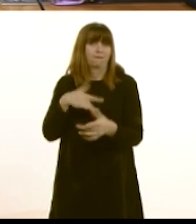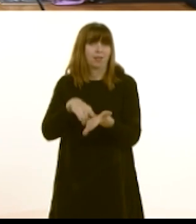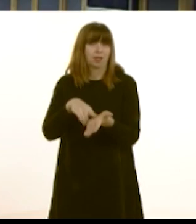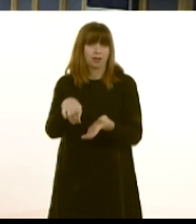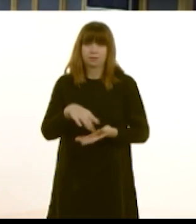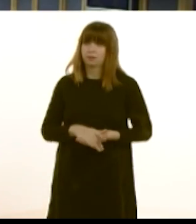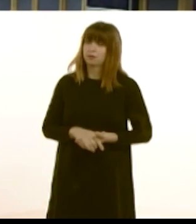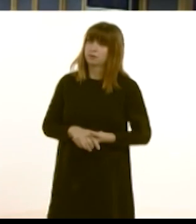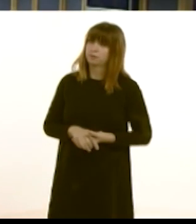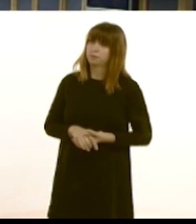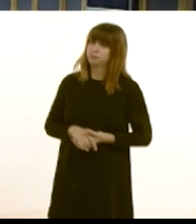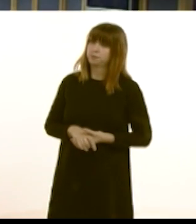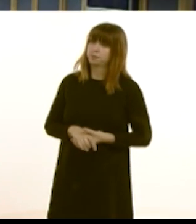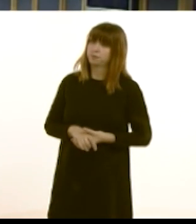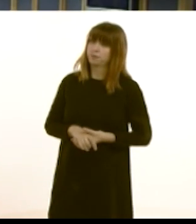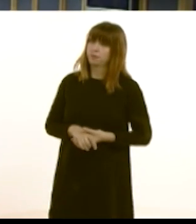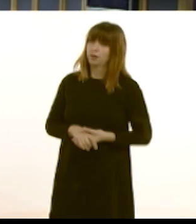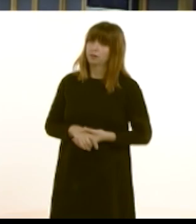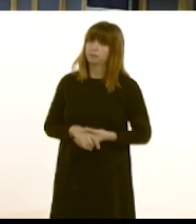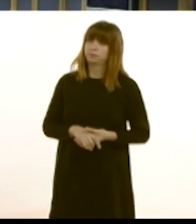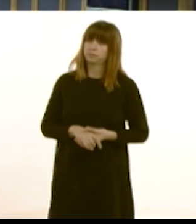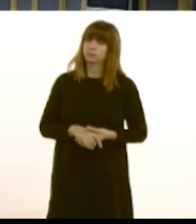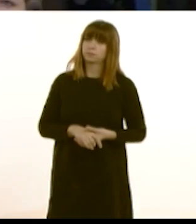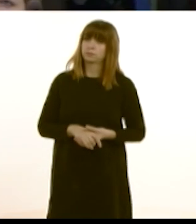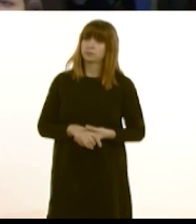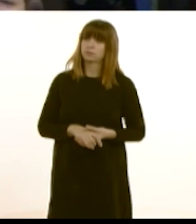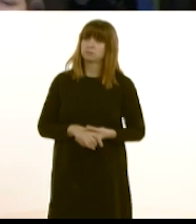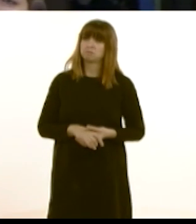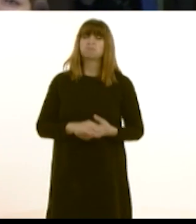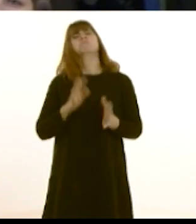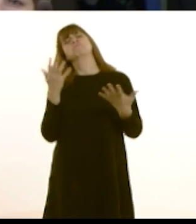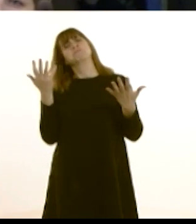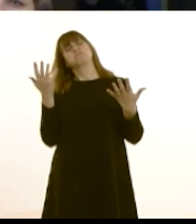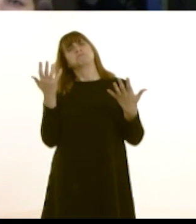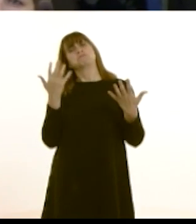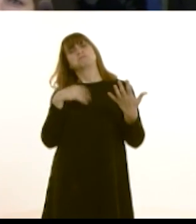Llyr Gruffydd: There is a more general question arising as to where flood prevention work